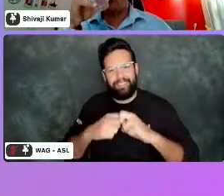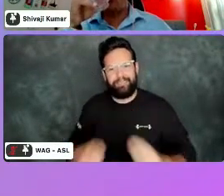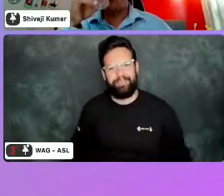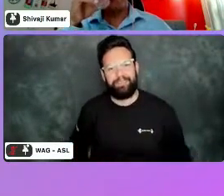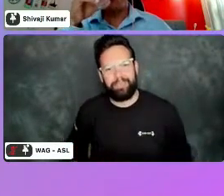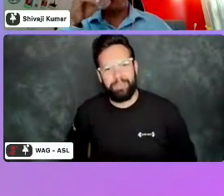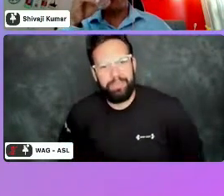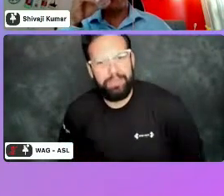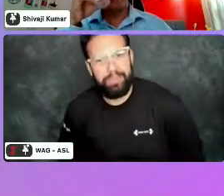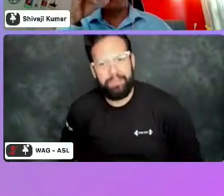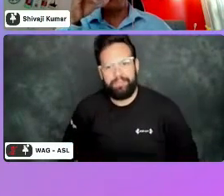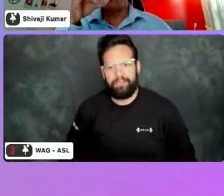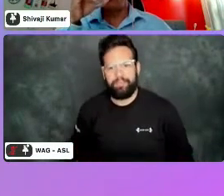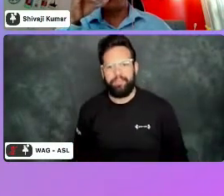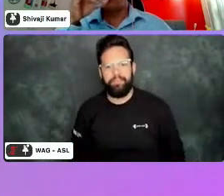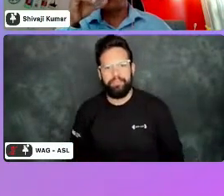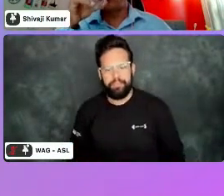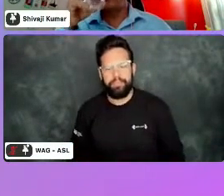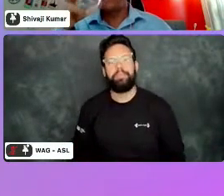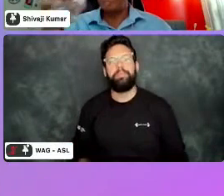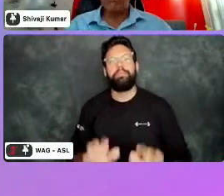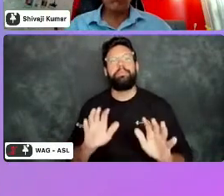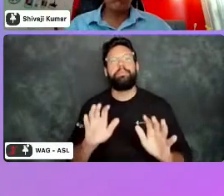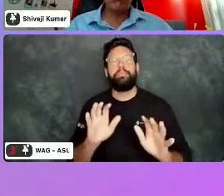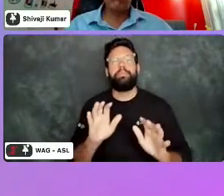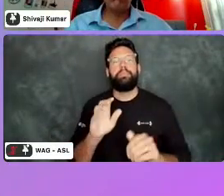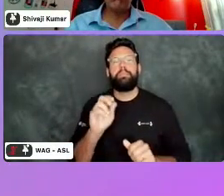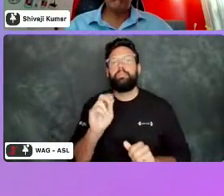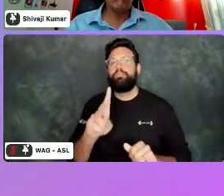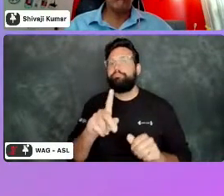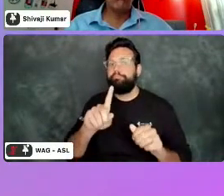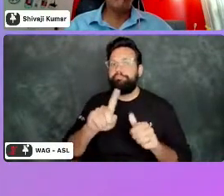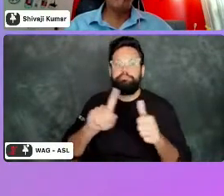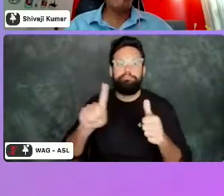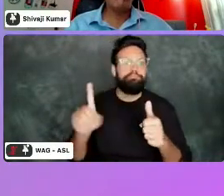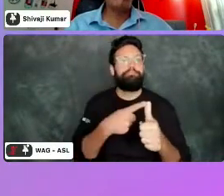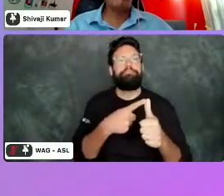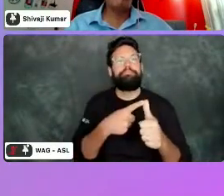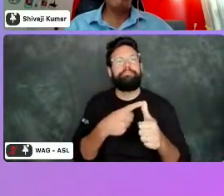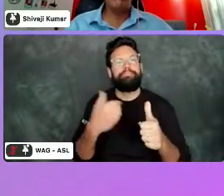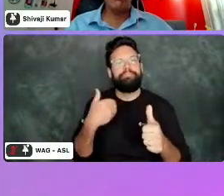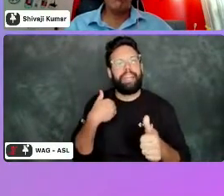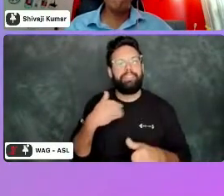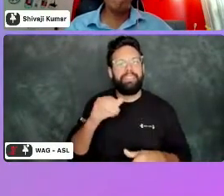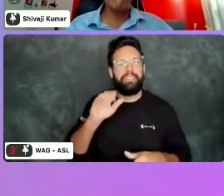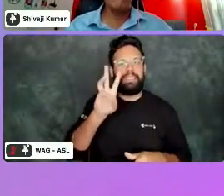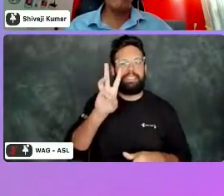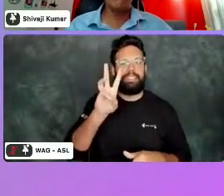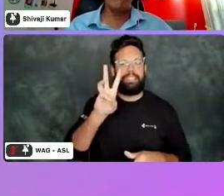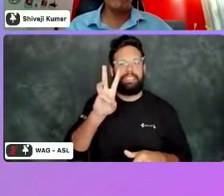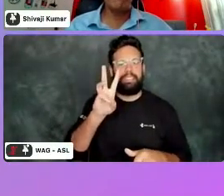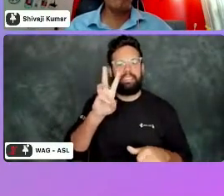We have, we found six automated issues. Let's look at those first. So buttons must have discernible text.